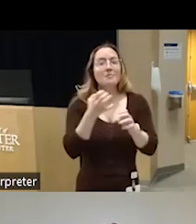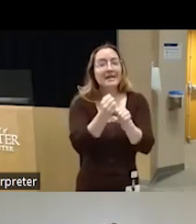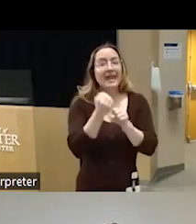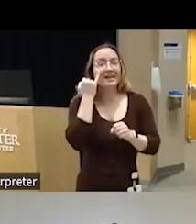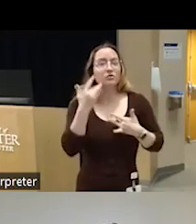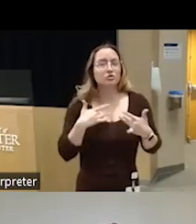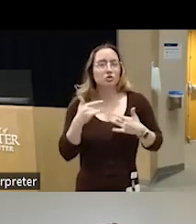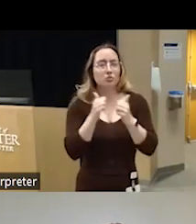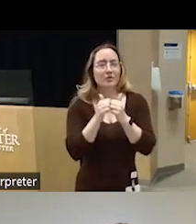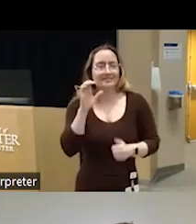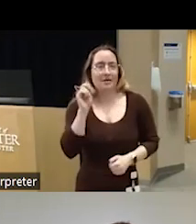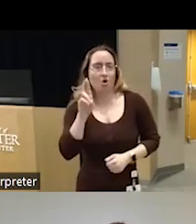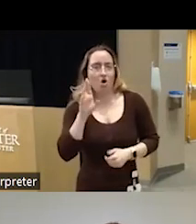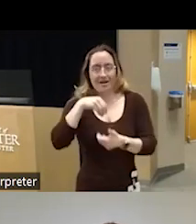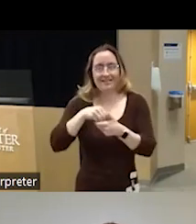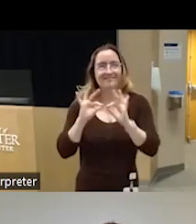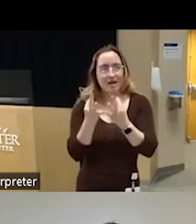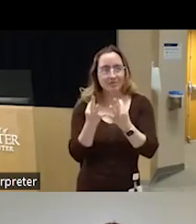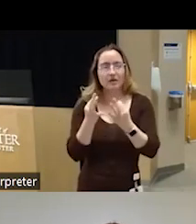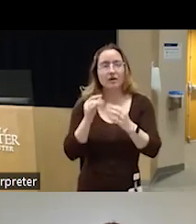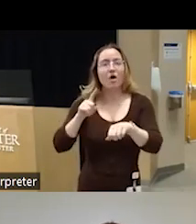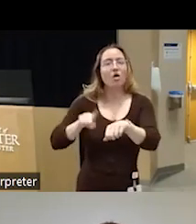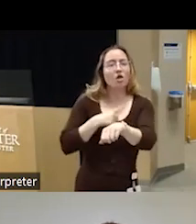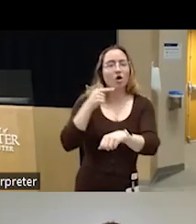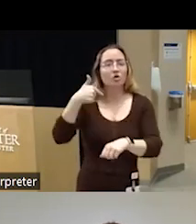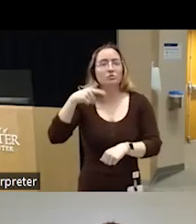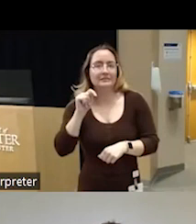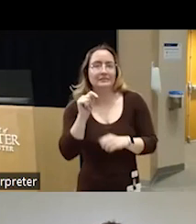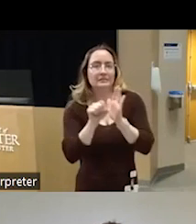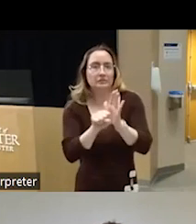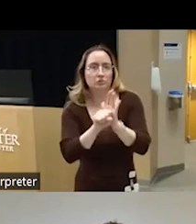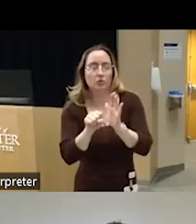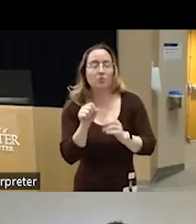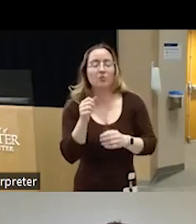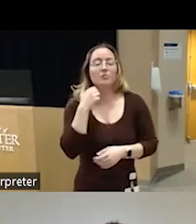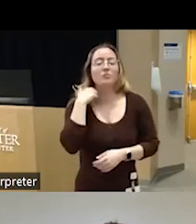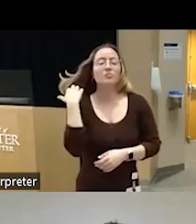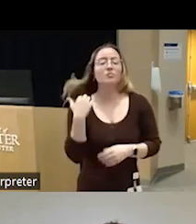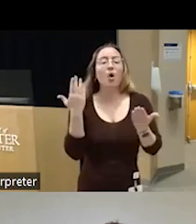in the family Long QT syndrome, or when you switch to longer QT drugs, like clozepine or